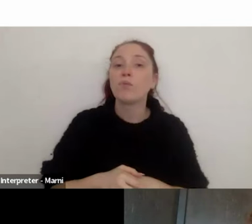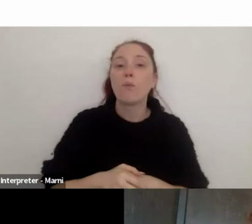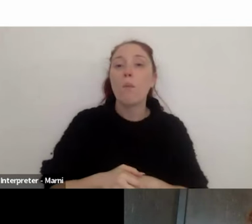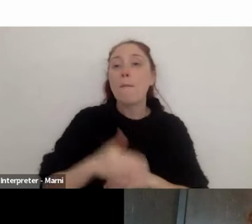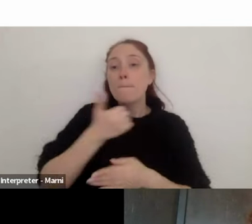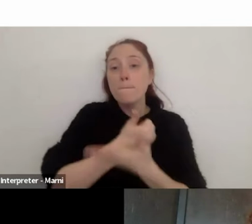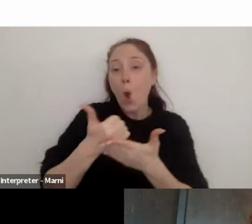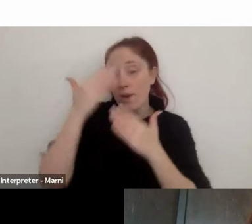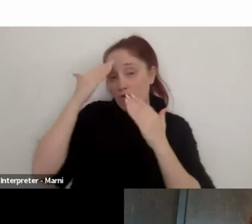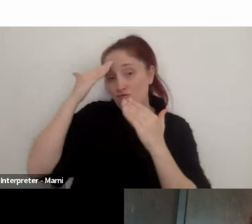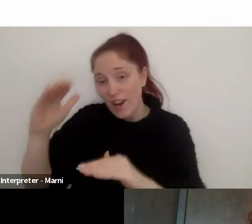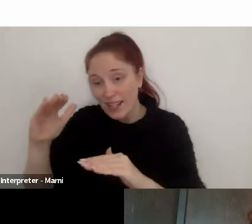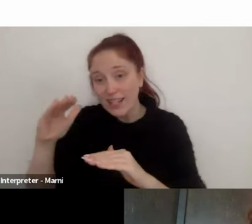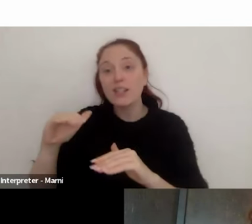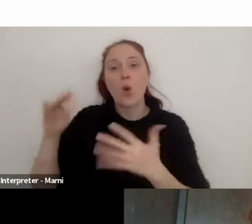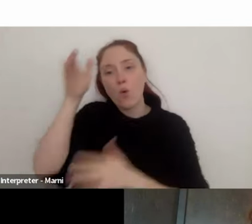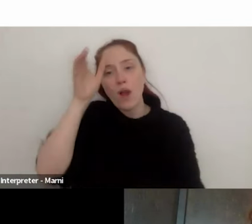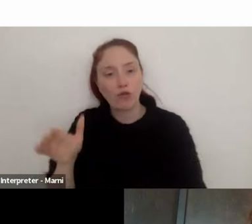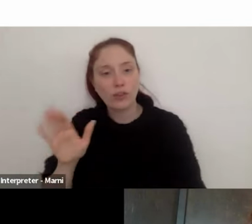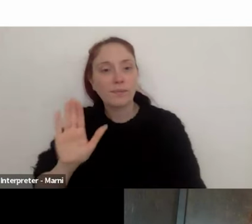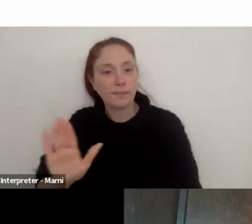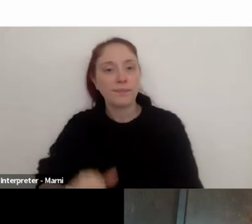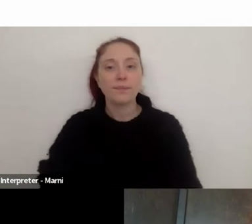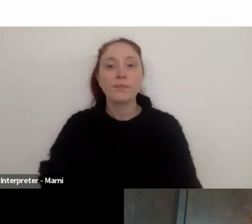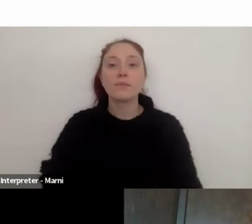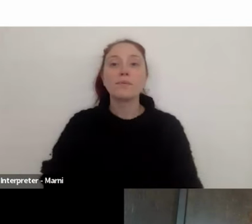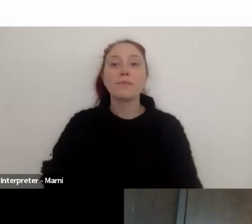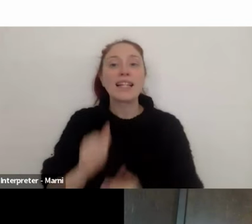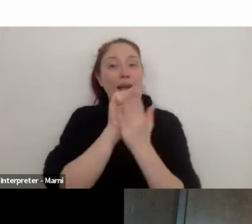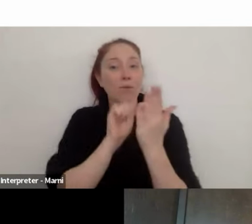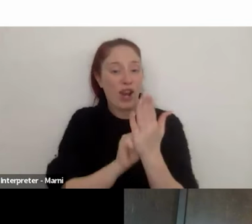Australian concepts, subject matter relevant to contemporary Australia. We will talk a little